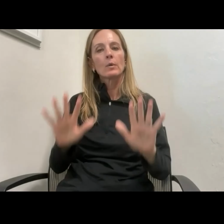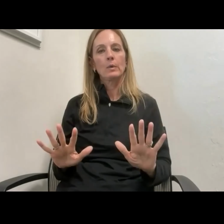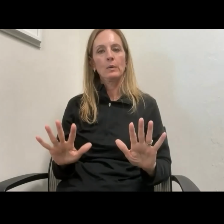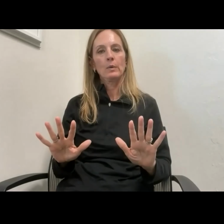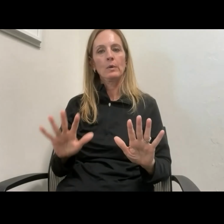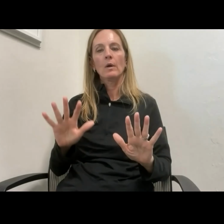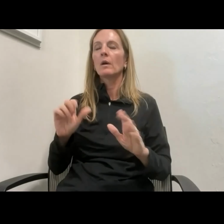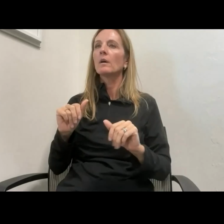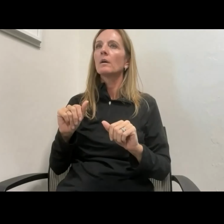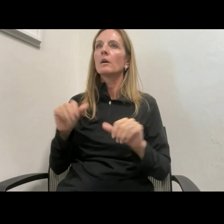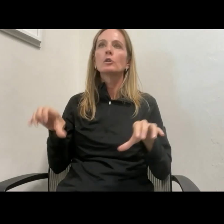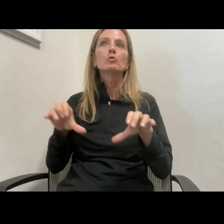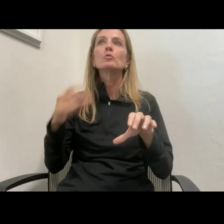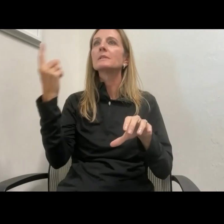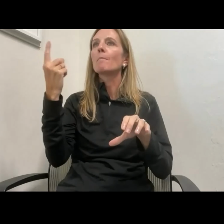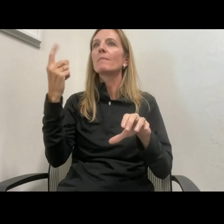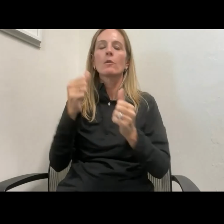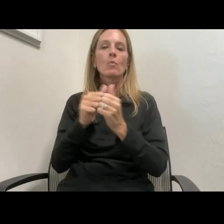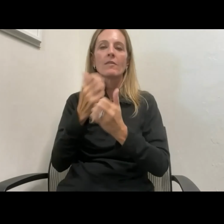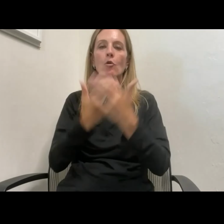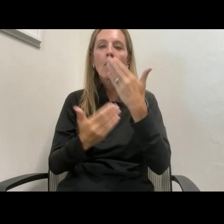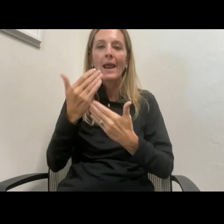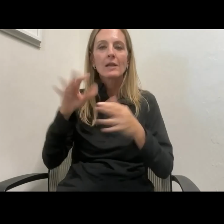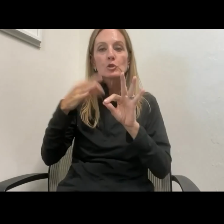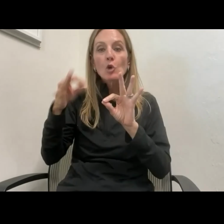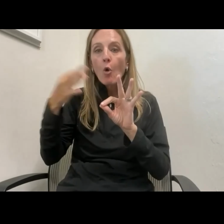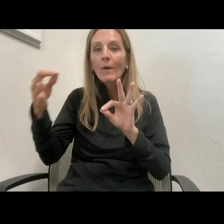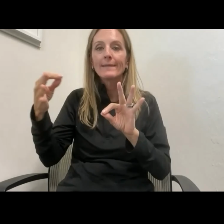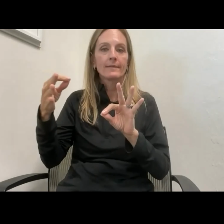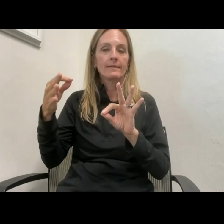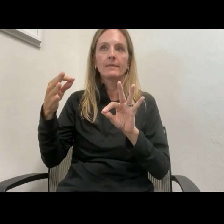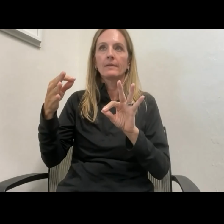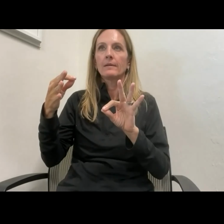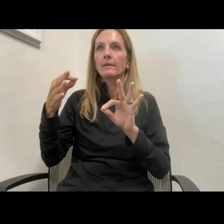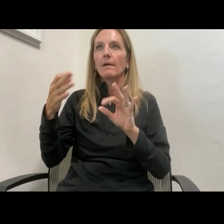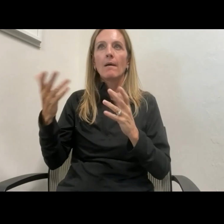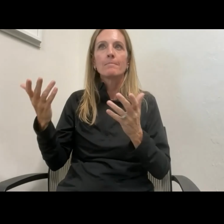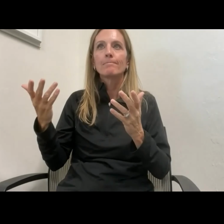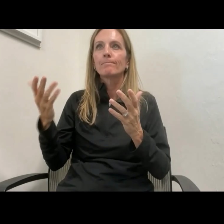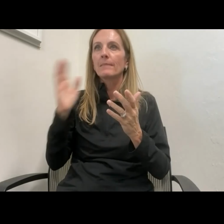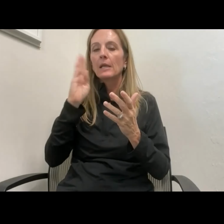like sewing, like doing those things it helps us move through our anxiety.